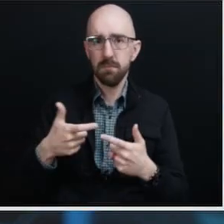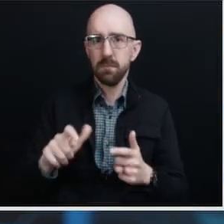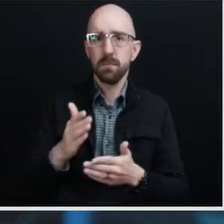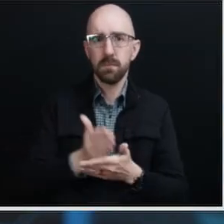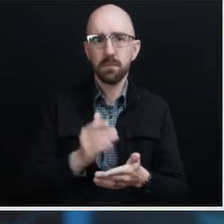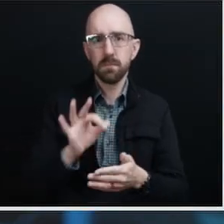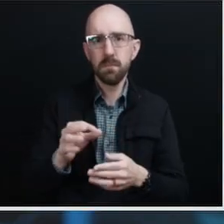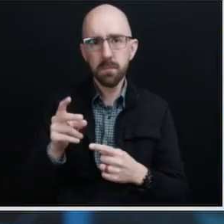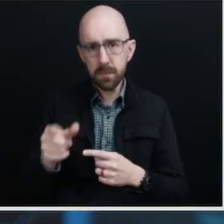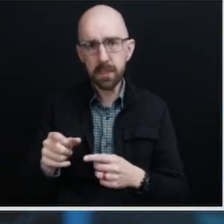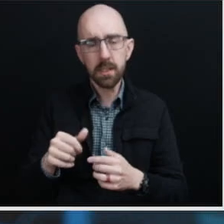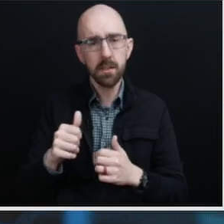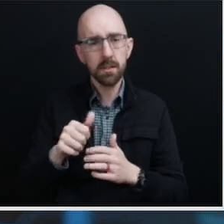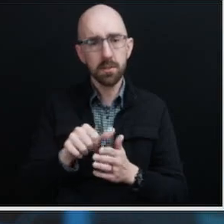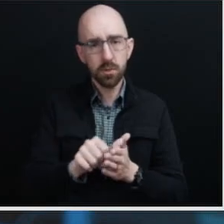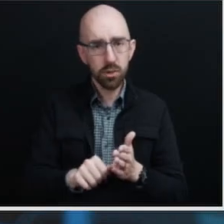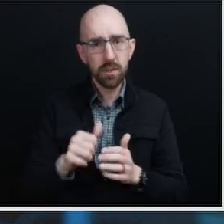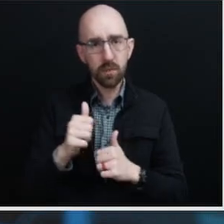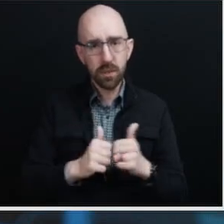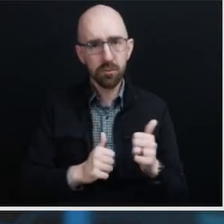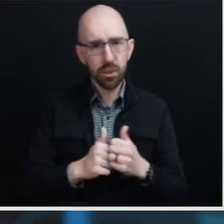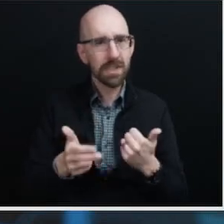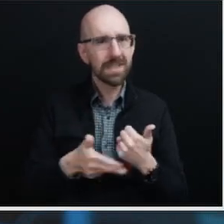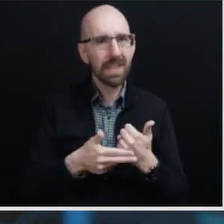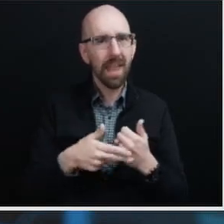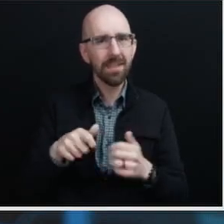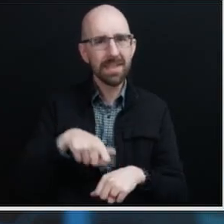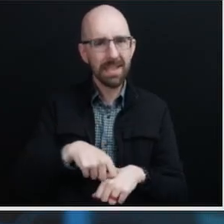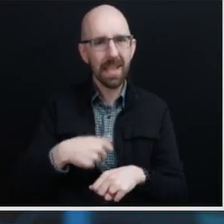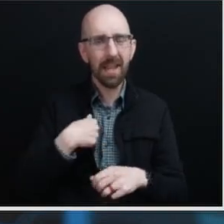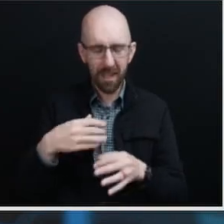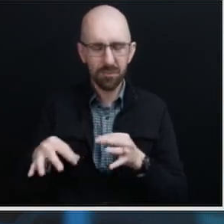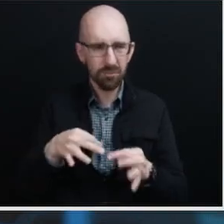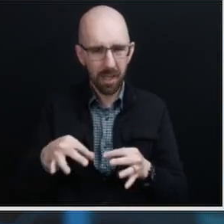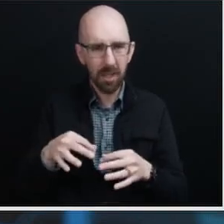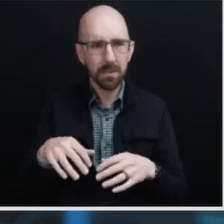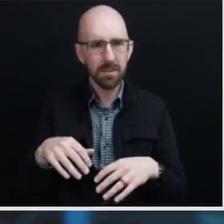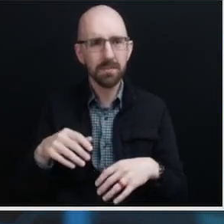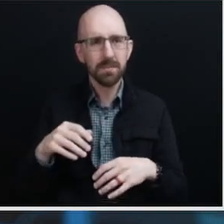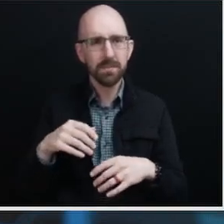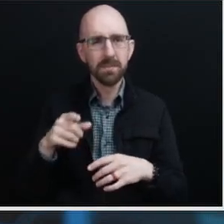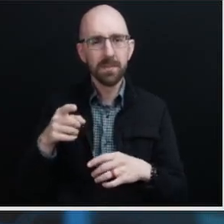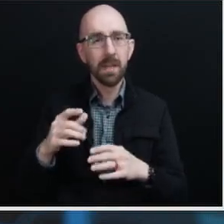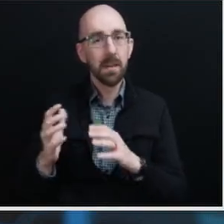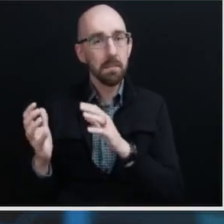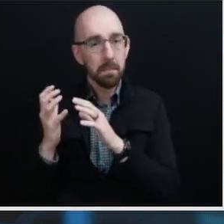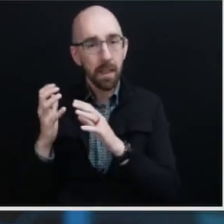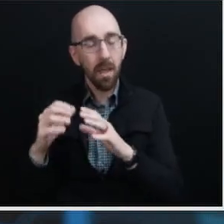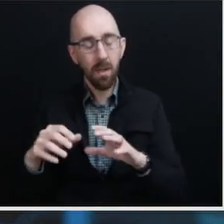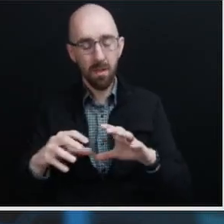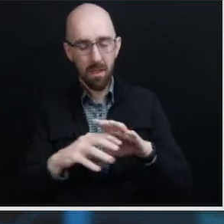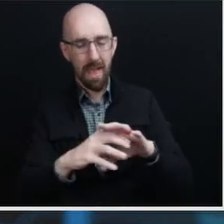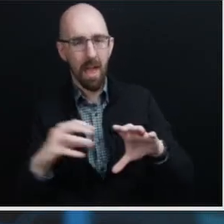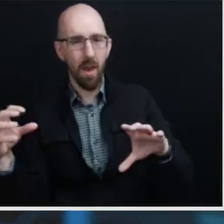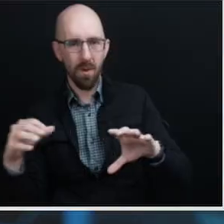is saving the skin. You know, as I describe to patients, taking a pillow out of a pillowcase because I'm going to save all the skin. Sometimes we can even save the nipple and areola and we